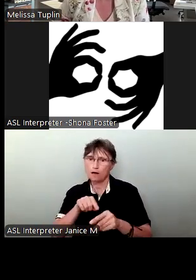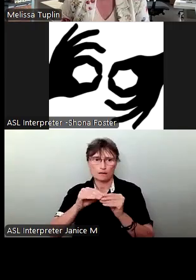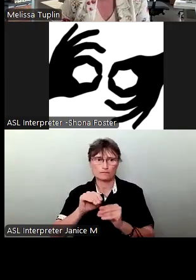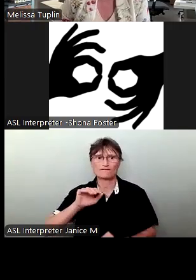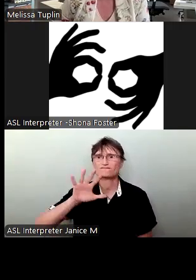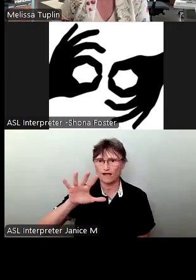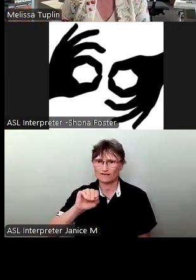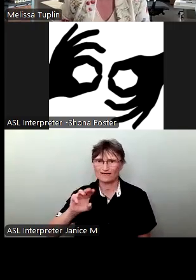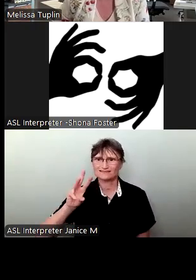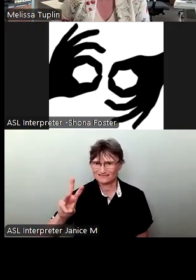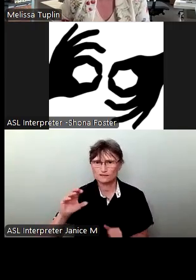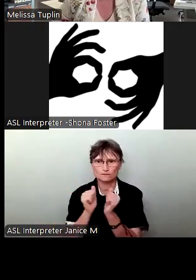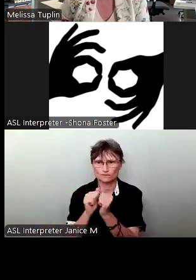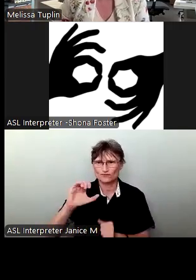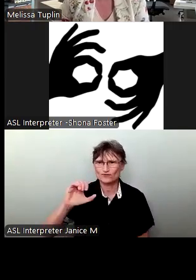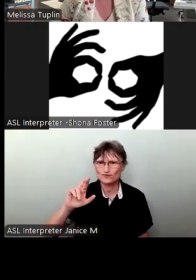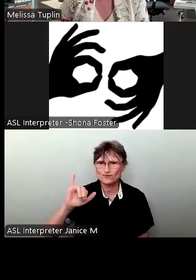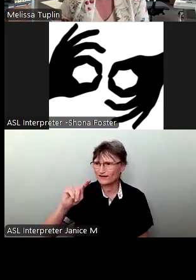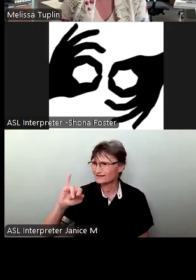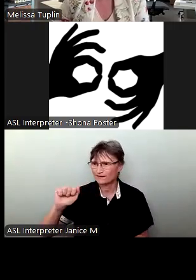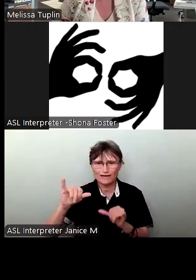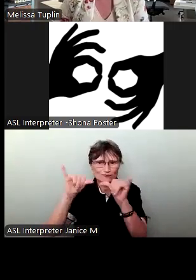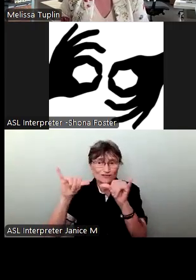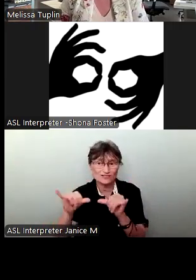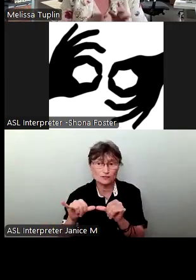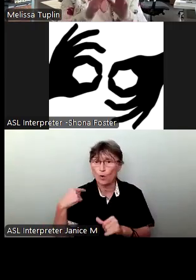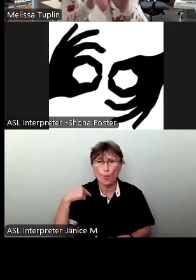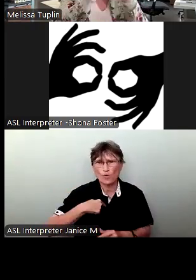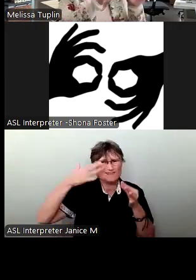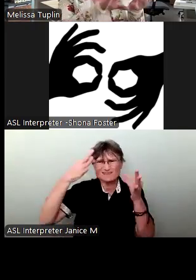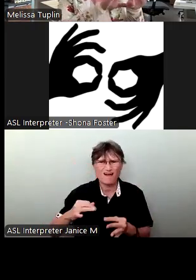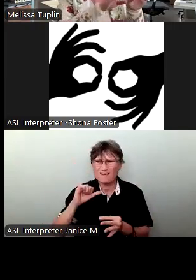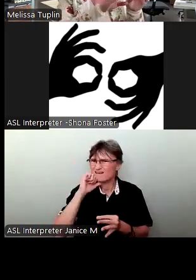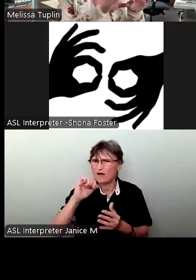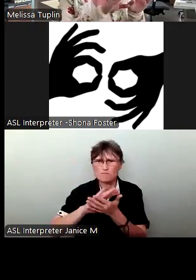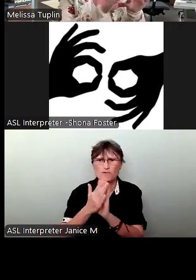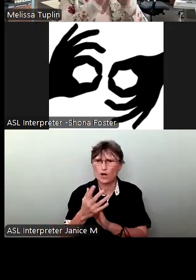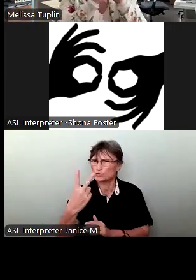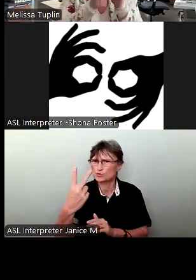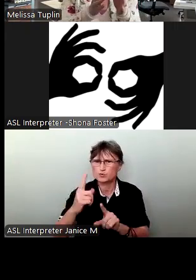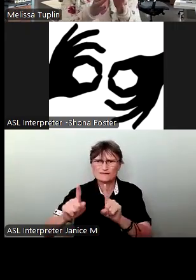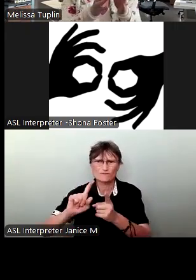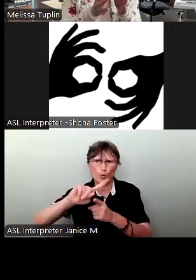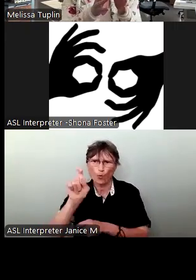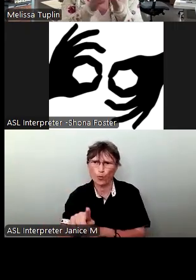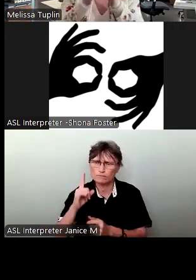We didn't separate the criteria into two questions because, what is the programming, who is it for